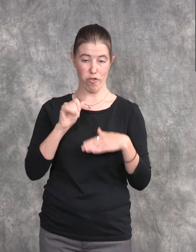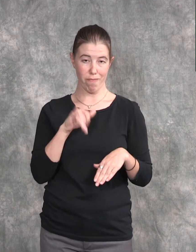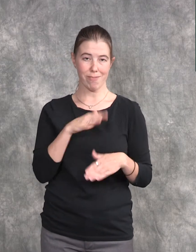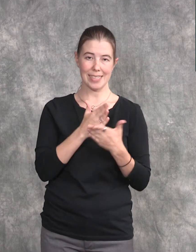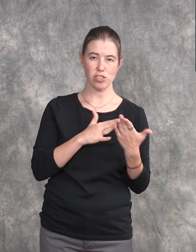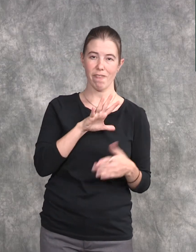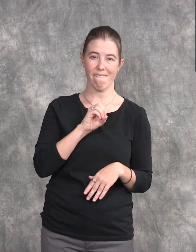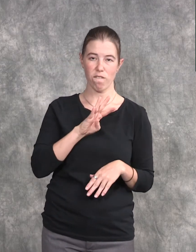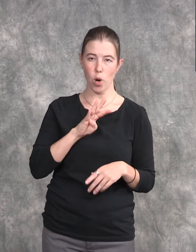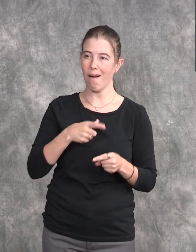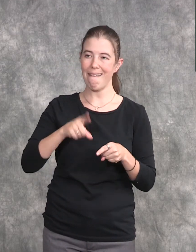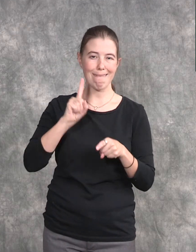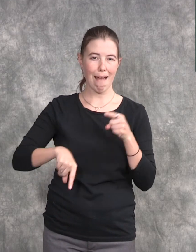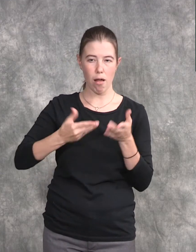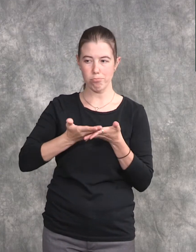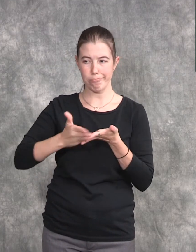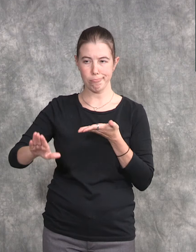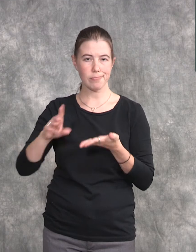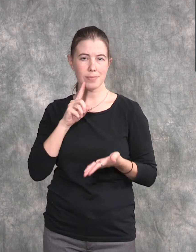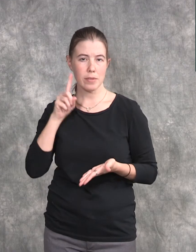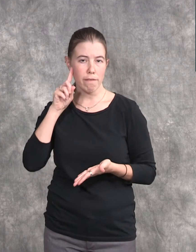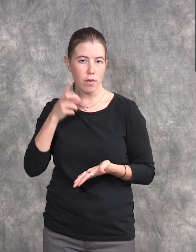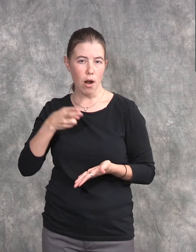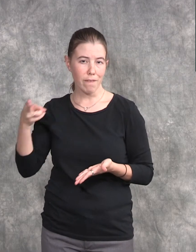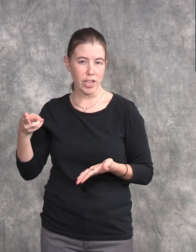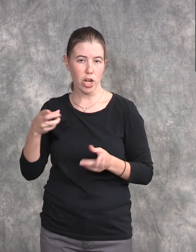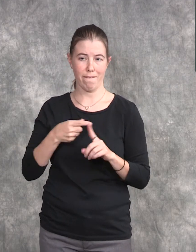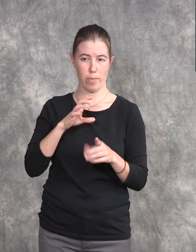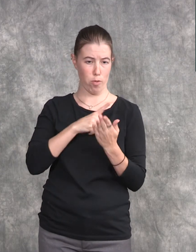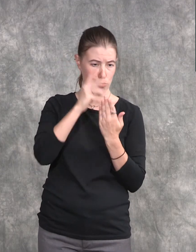Hospitals under Section 504 cannot exclude deaf and hard